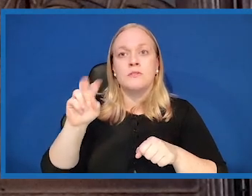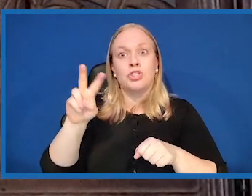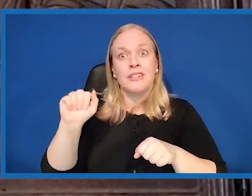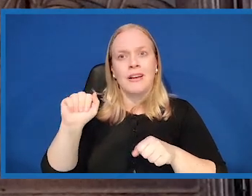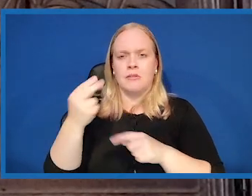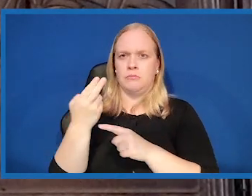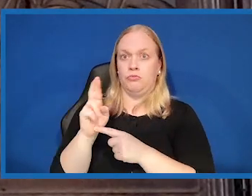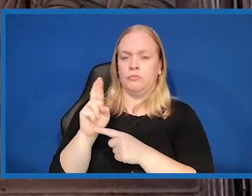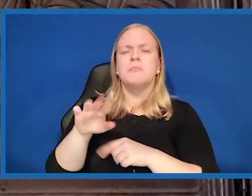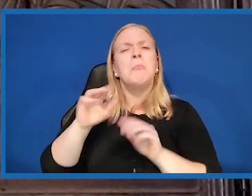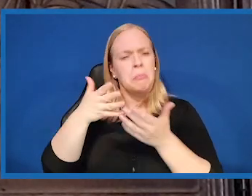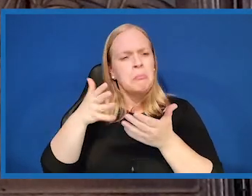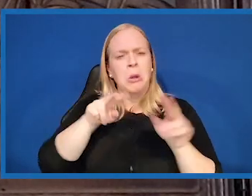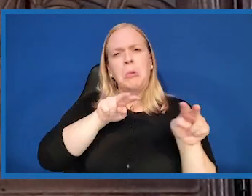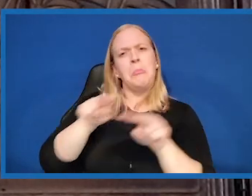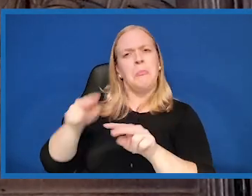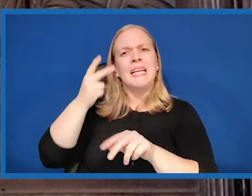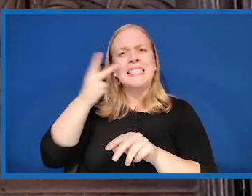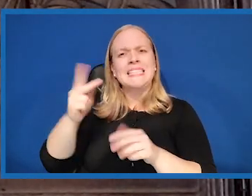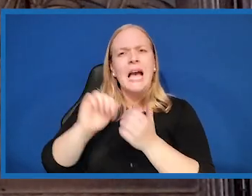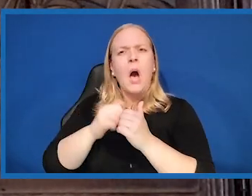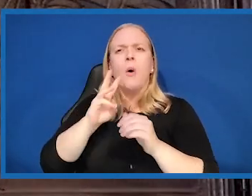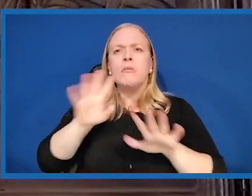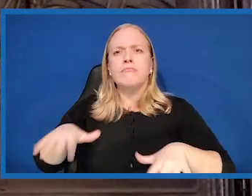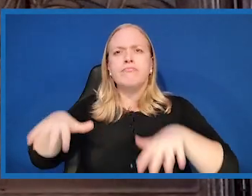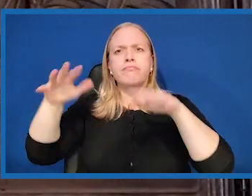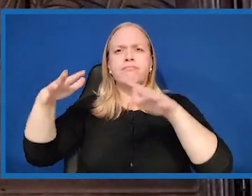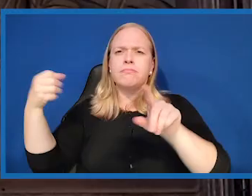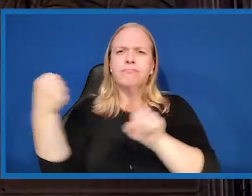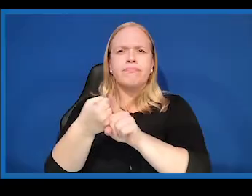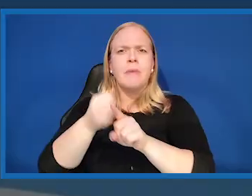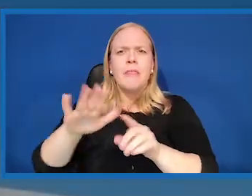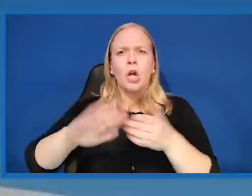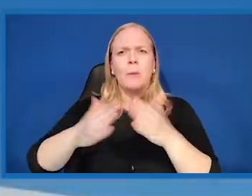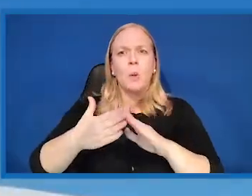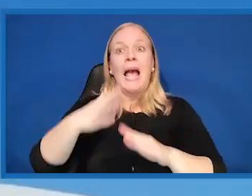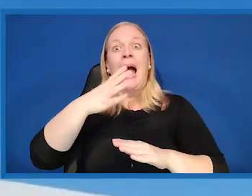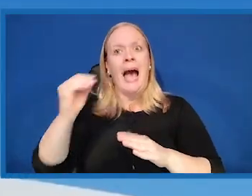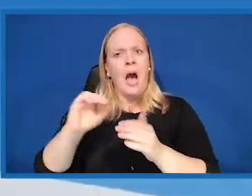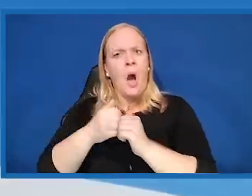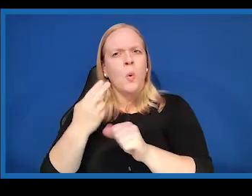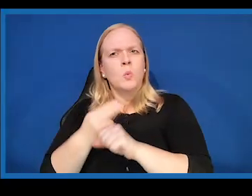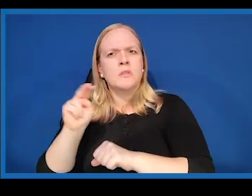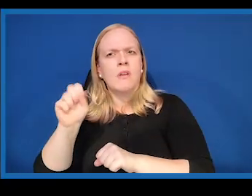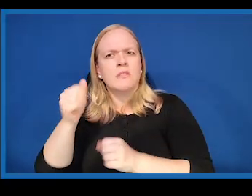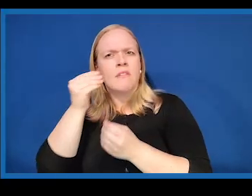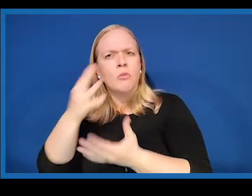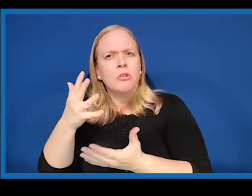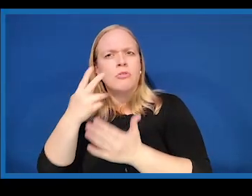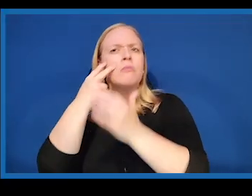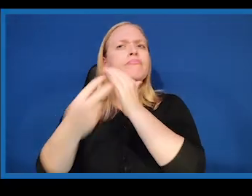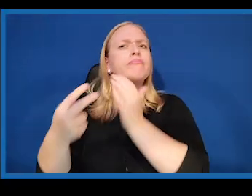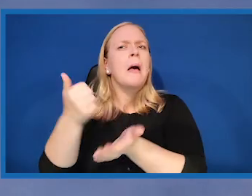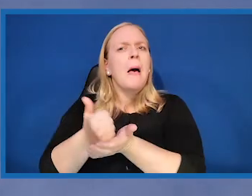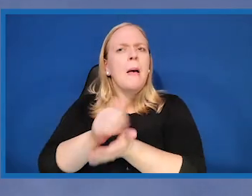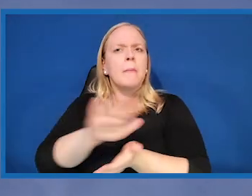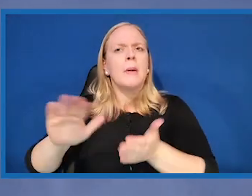AND HOW THEY ARE USING NASA DATA TO HELP FORECAST FUTURE IMPACTS. SEA LEVEL RISE IS A MEASURABLE DIFFERENCE IN WATER LEVEL OVER TIME